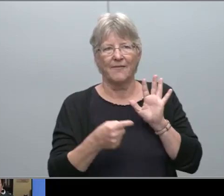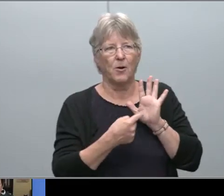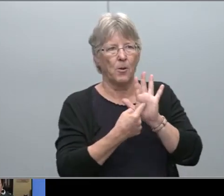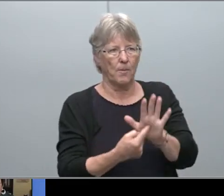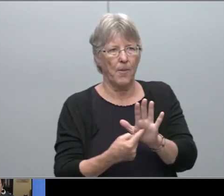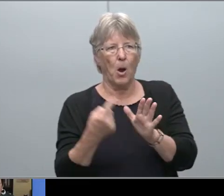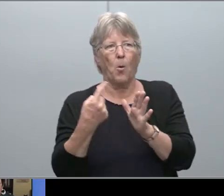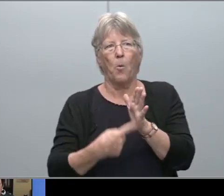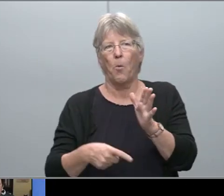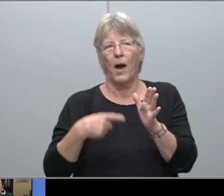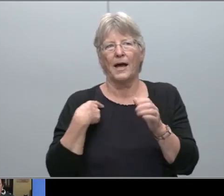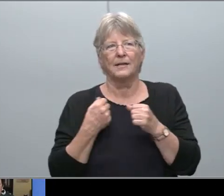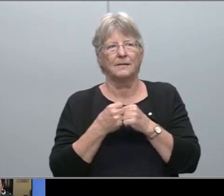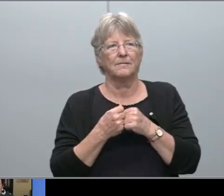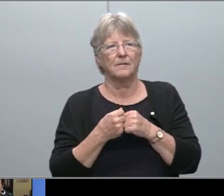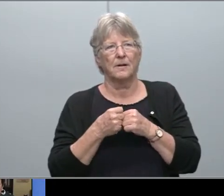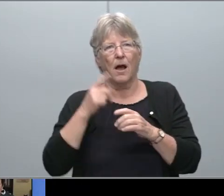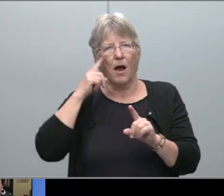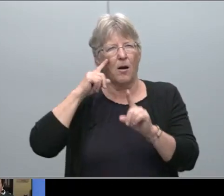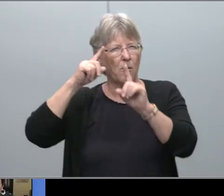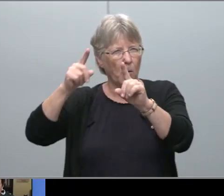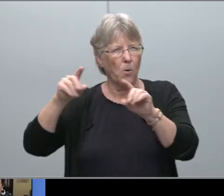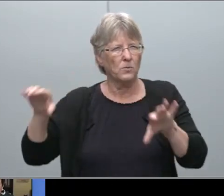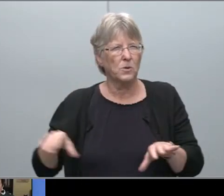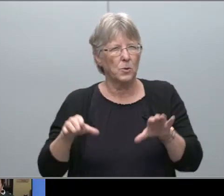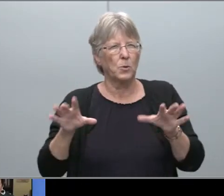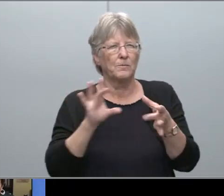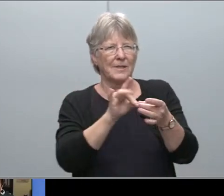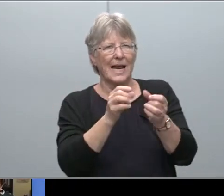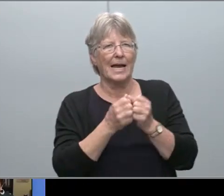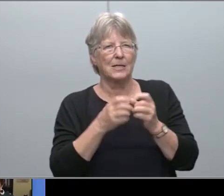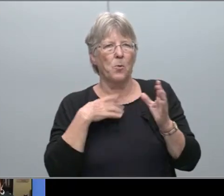Oh, I don't think this is about opening.